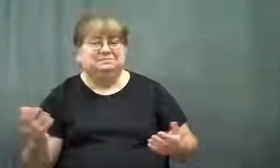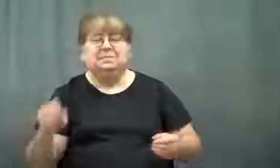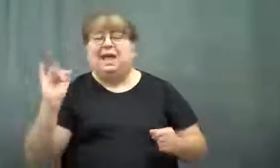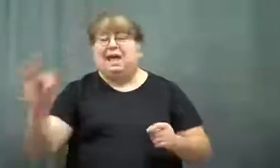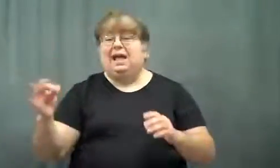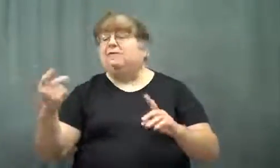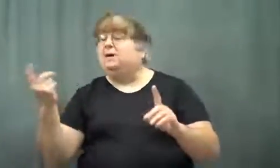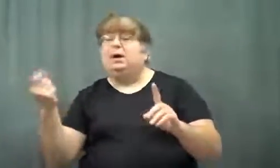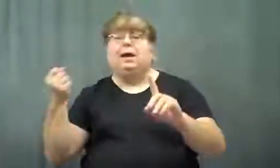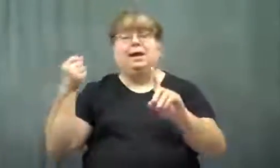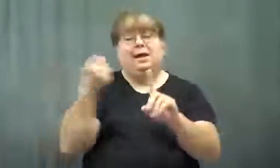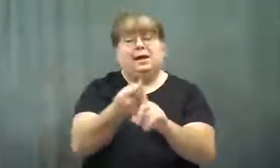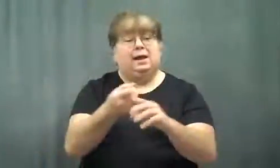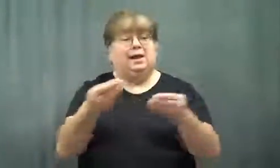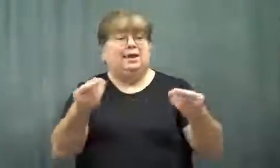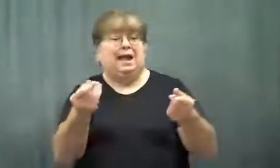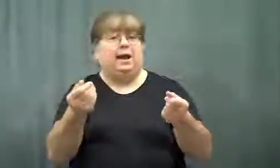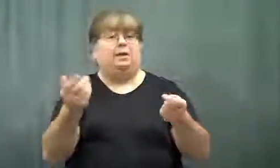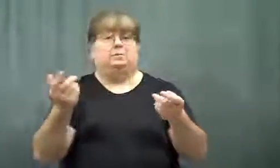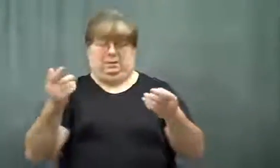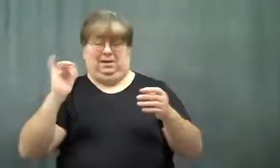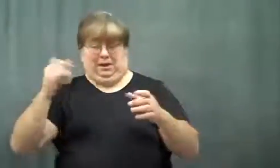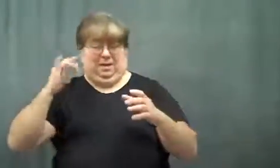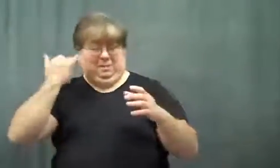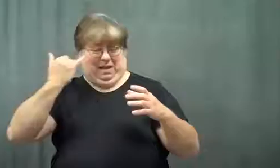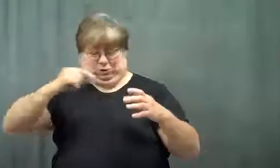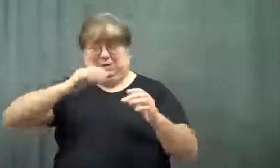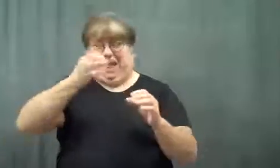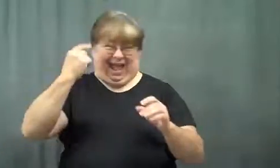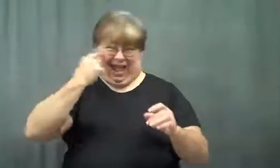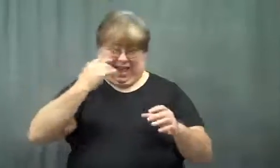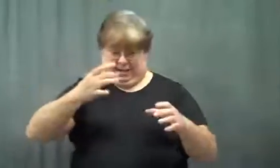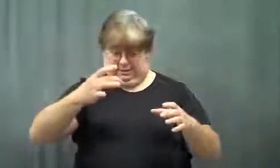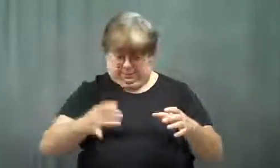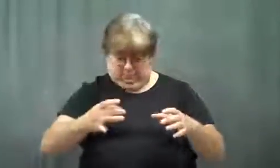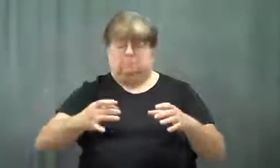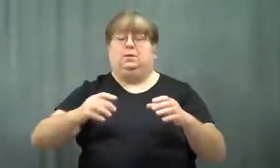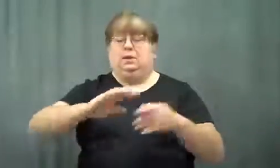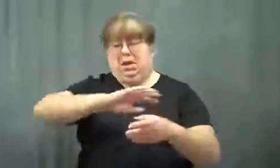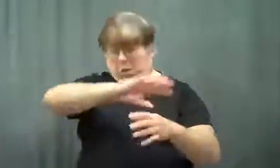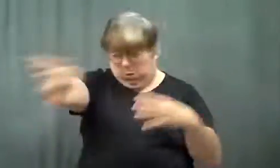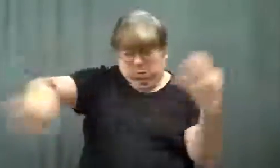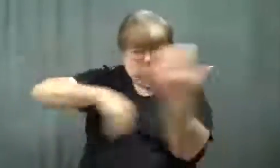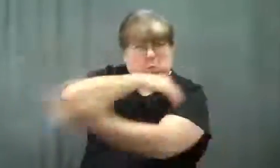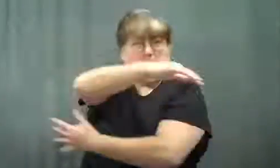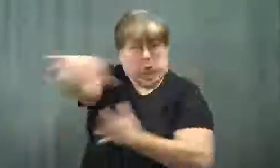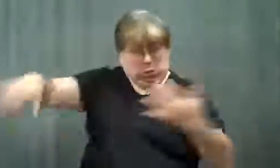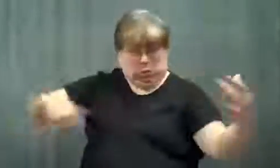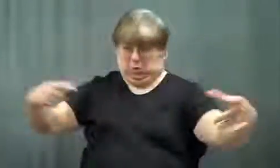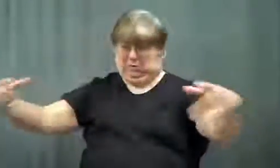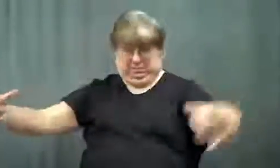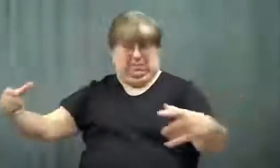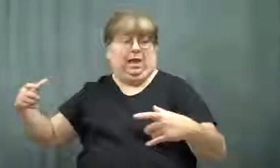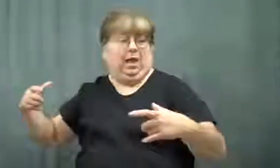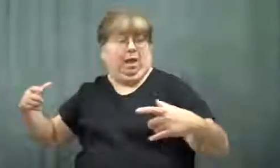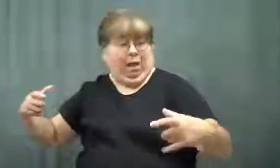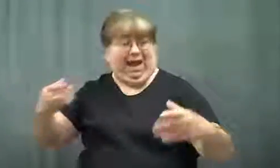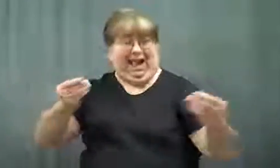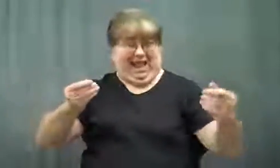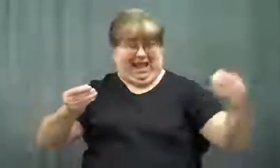When it hits land, there are high winds around the edge.